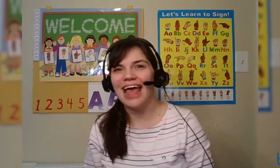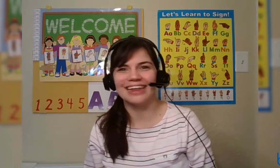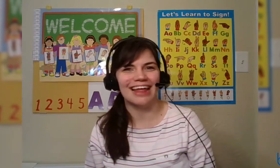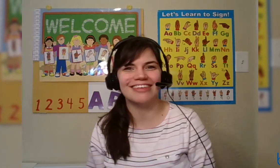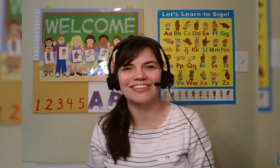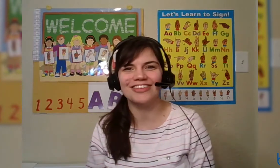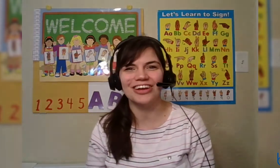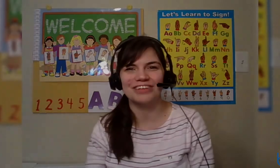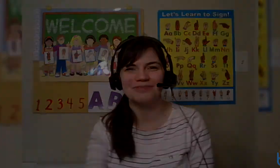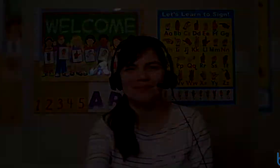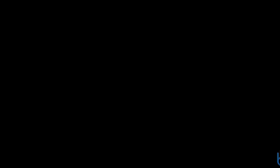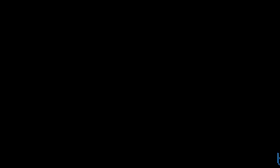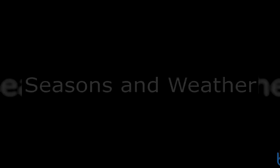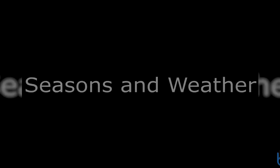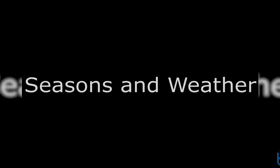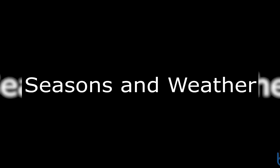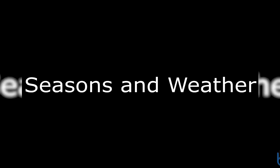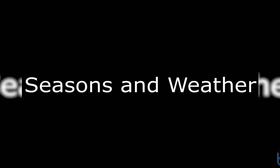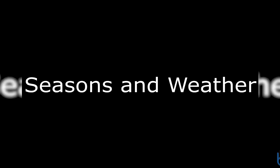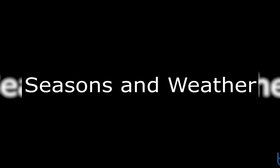let's get started!